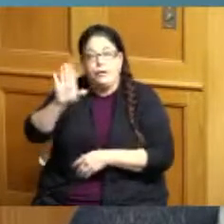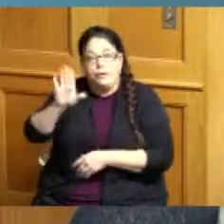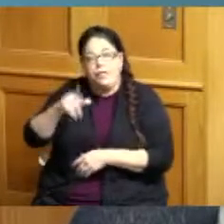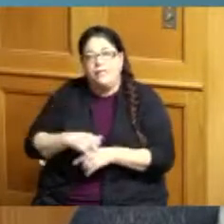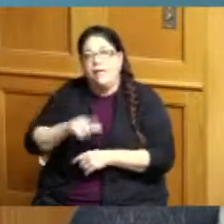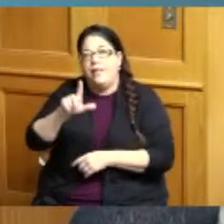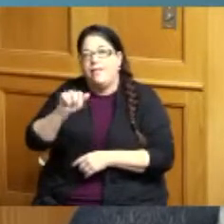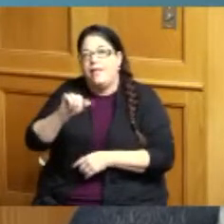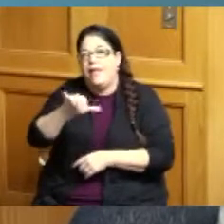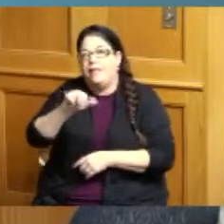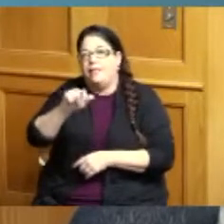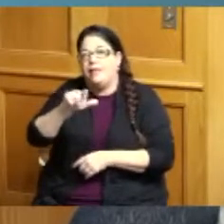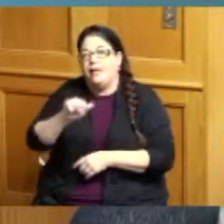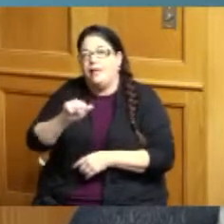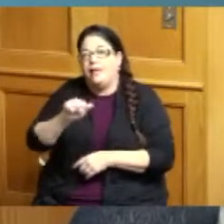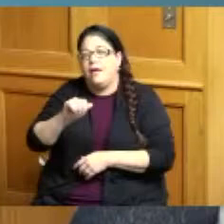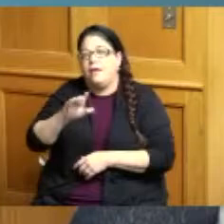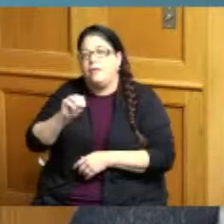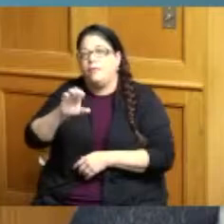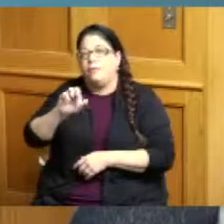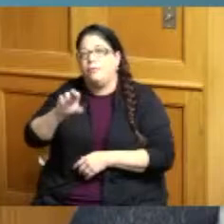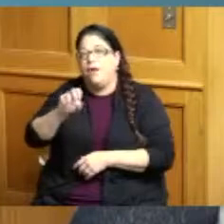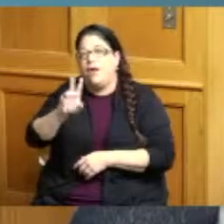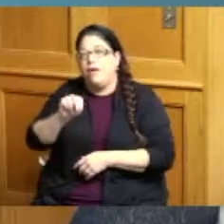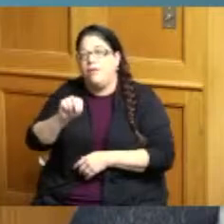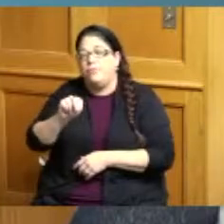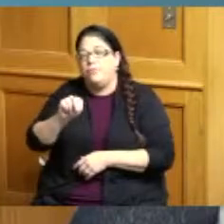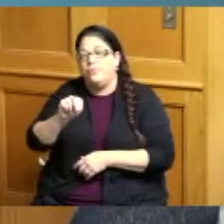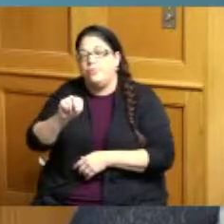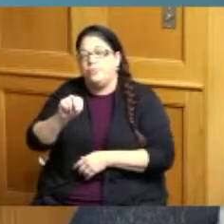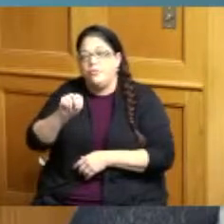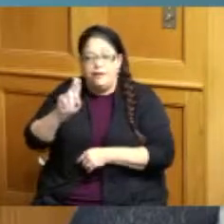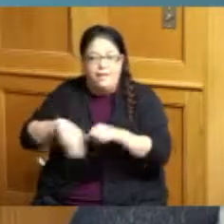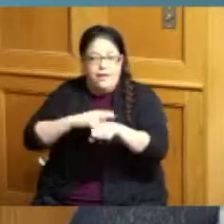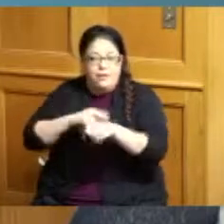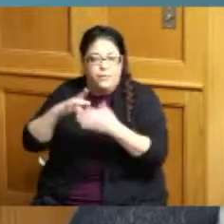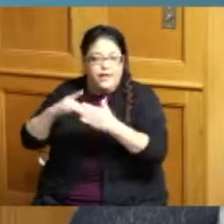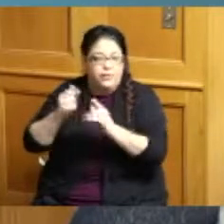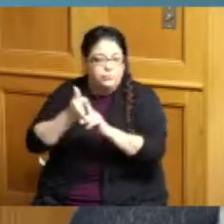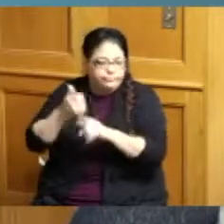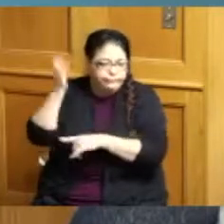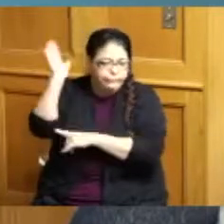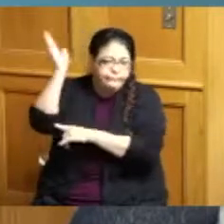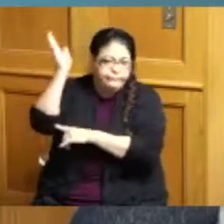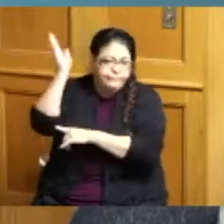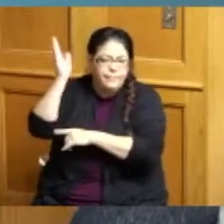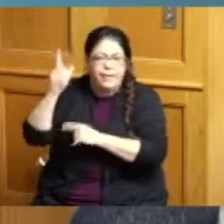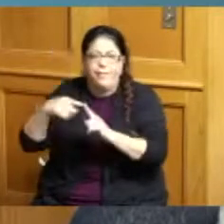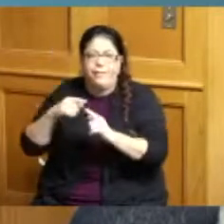Brown the great great national leader Cleola Brown was the keynote speaker and it was a great great